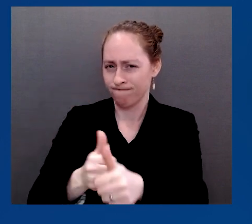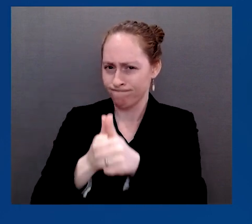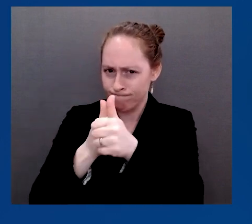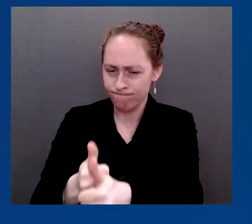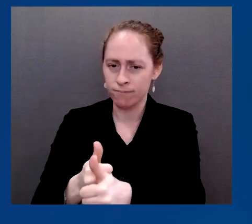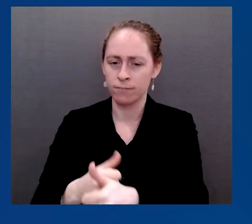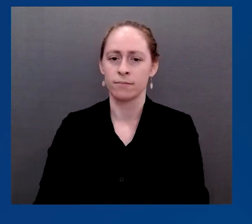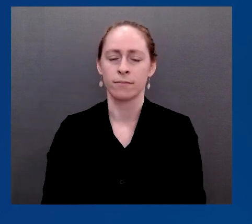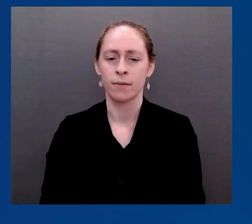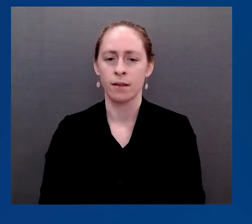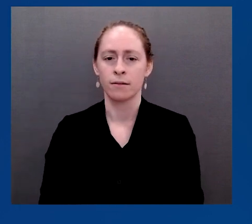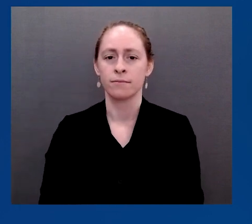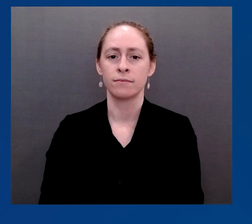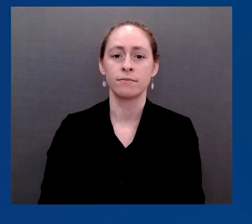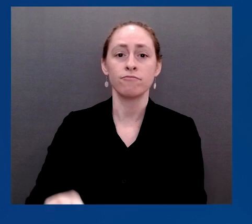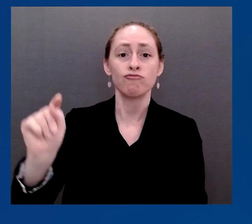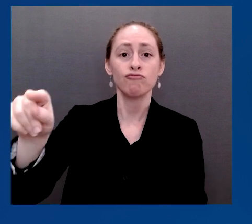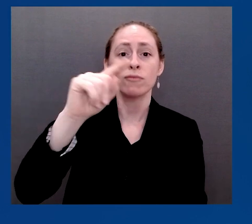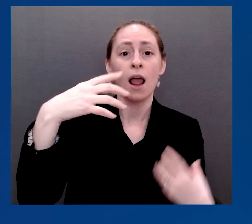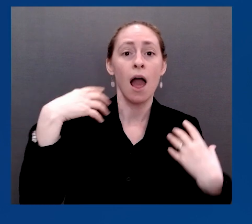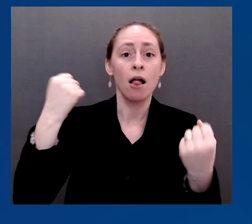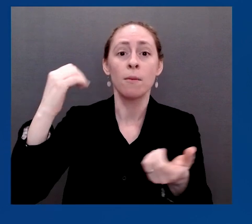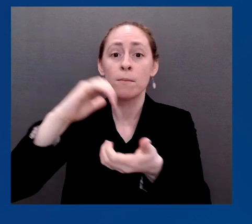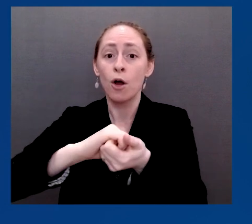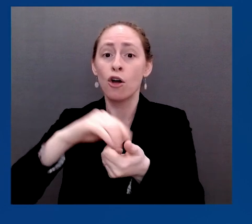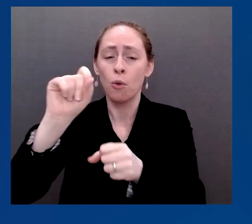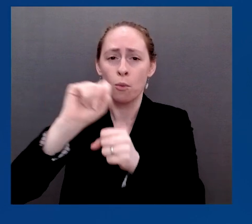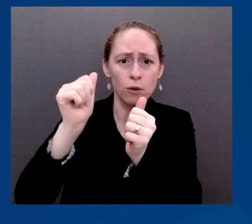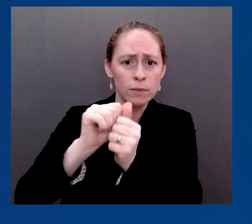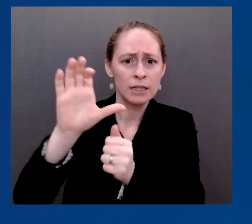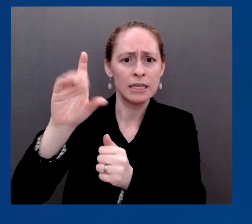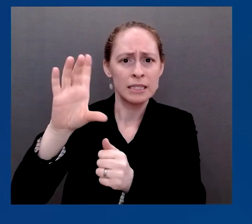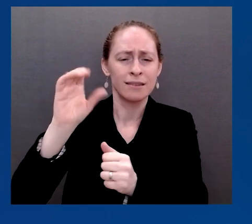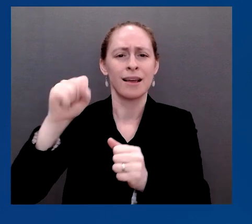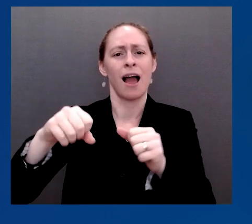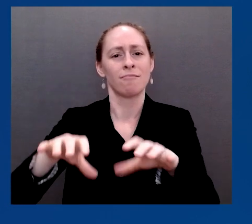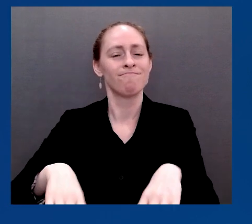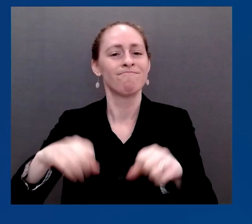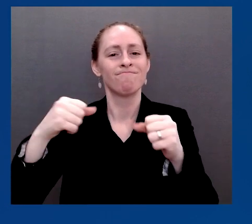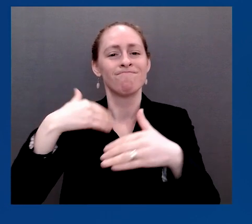I will turn things back over to you, Jeff. Mr. Zients: Thanks, Dr. Walensky. Now, let's move to booster shots.